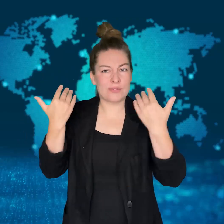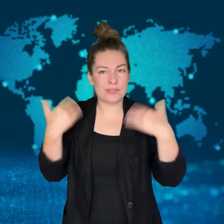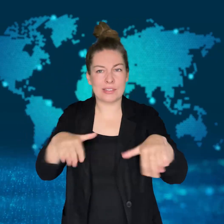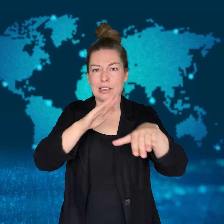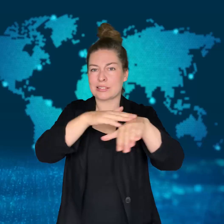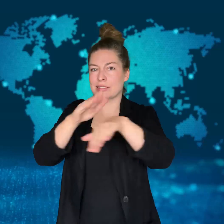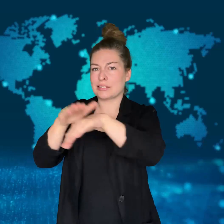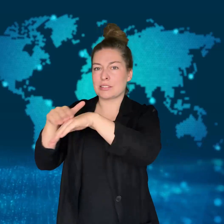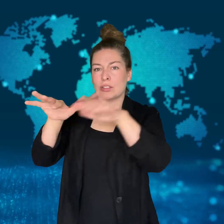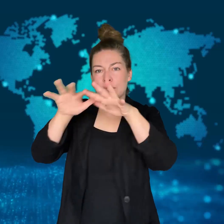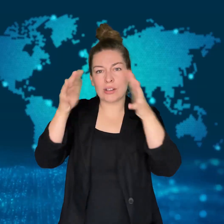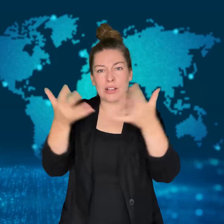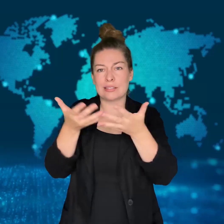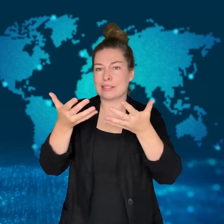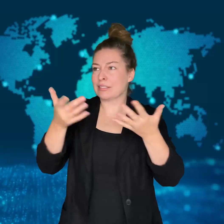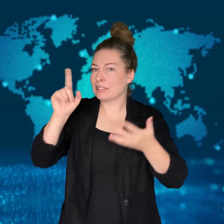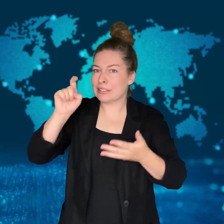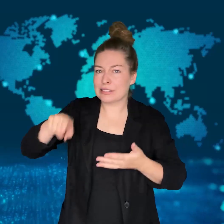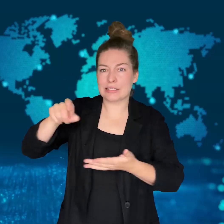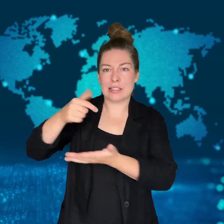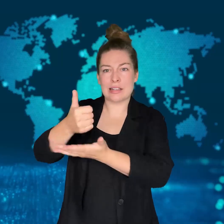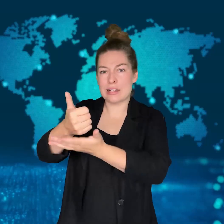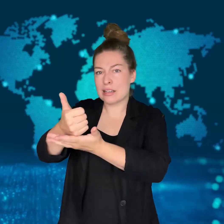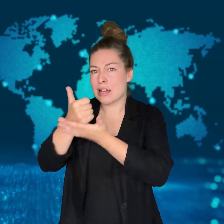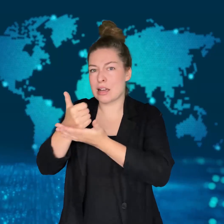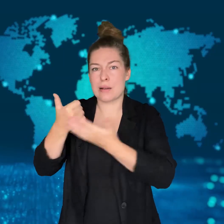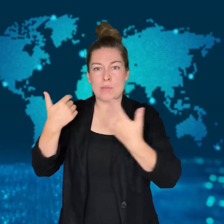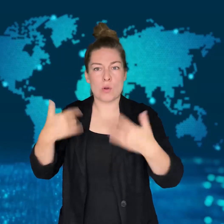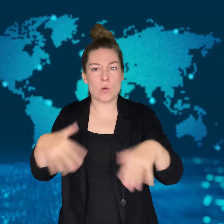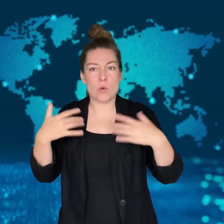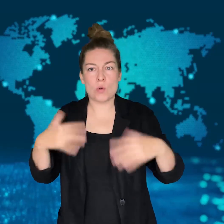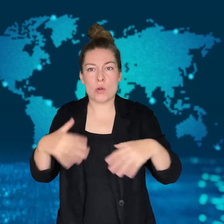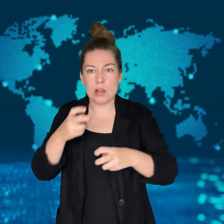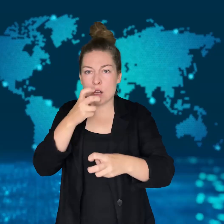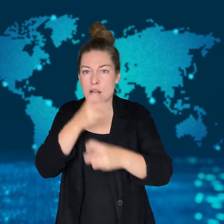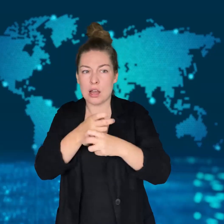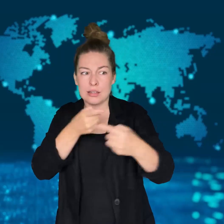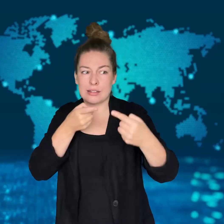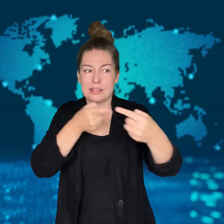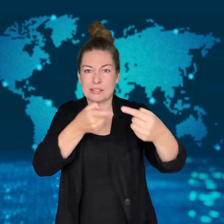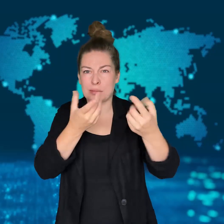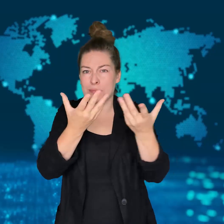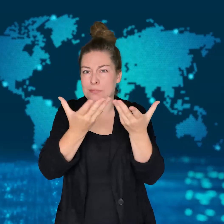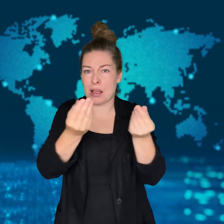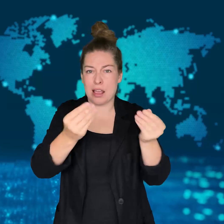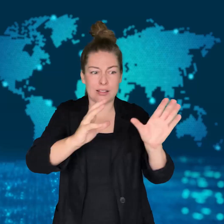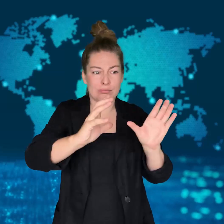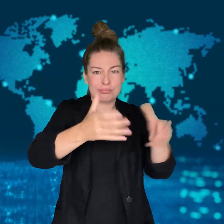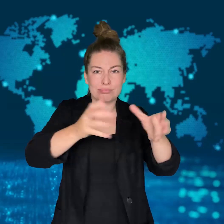Haiti asked for foreign help a year ago, saying